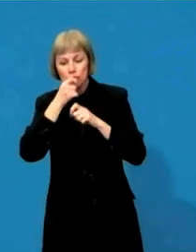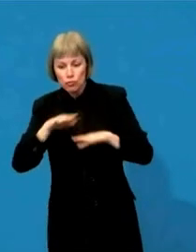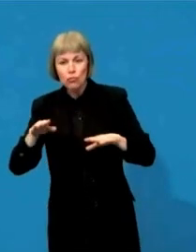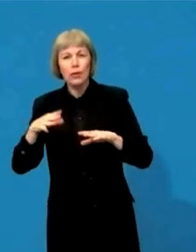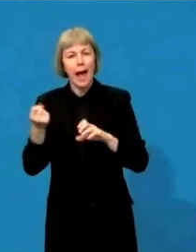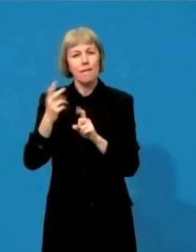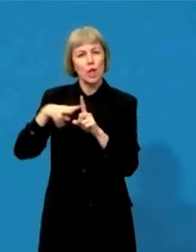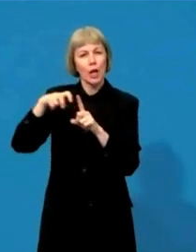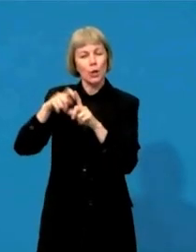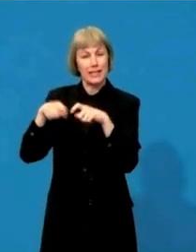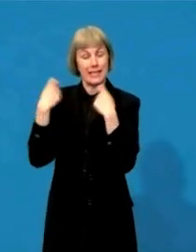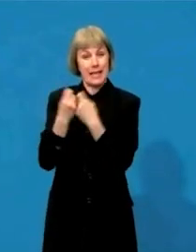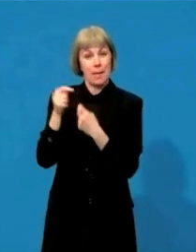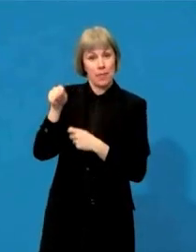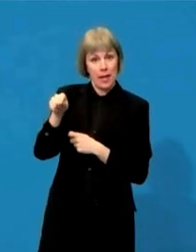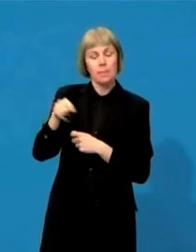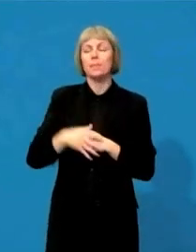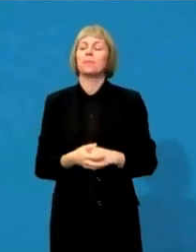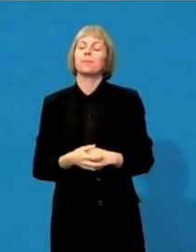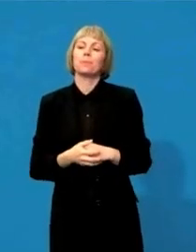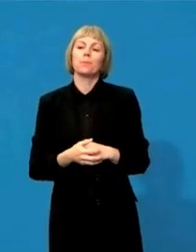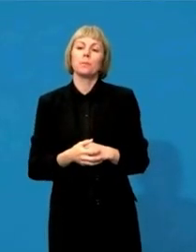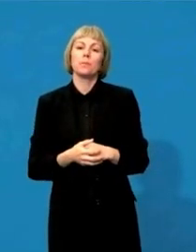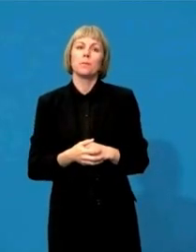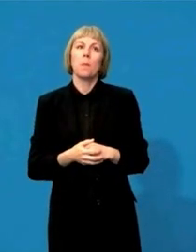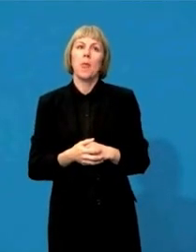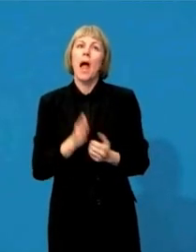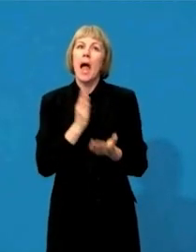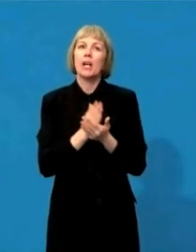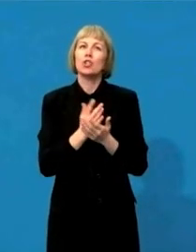There is one in - DR RICE: Every city in Australia has got one.